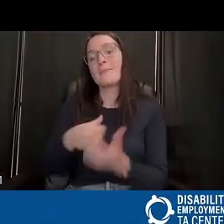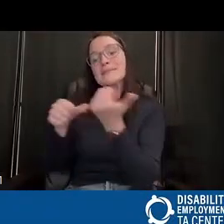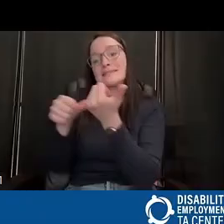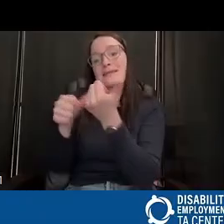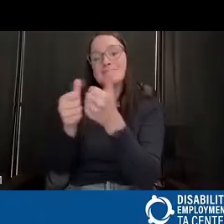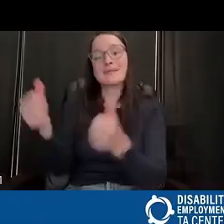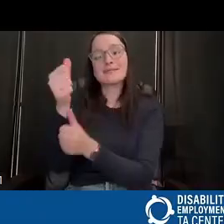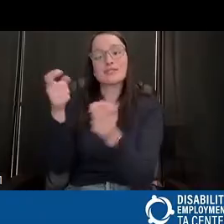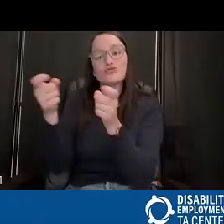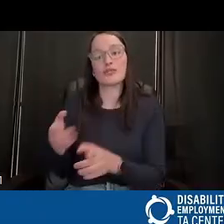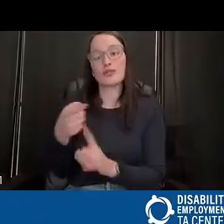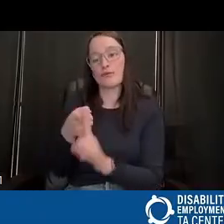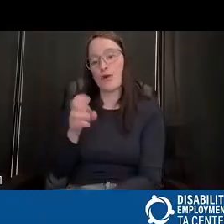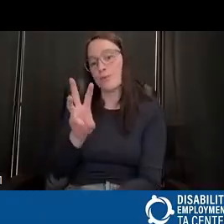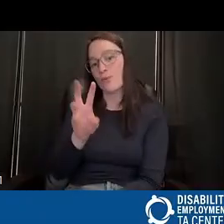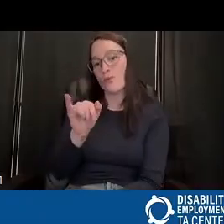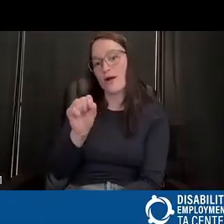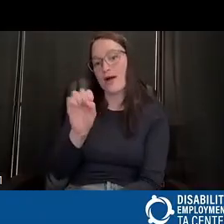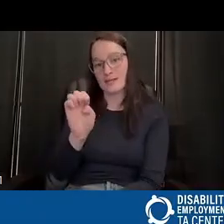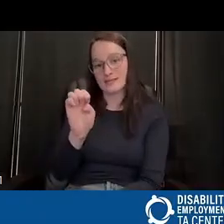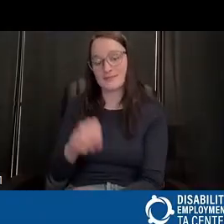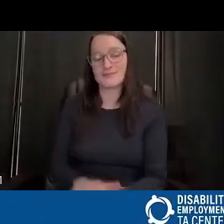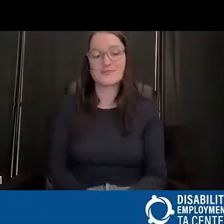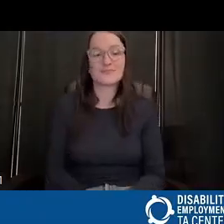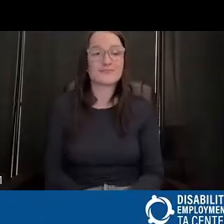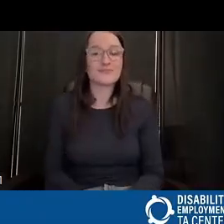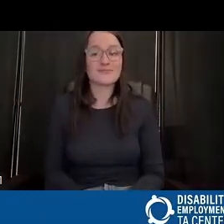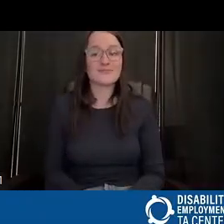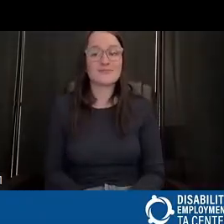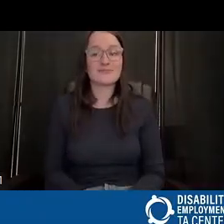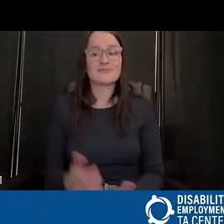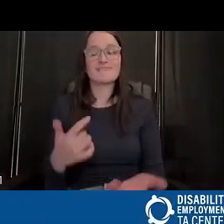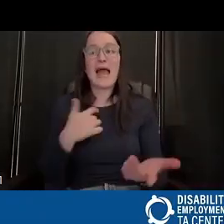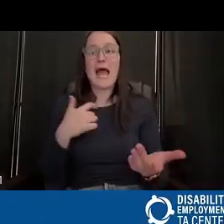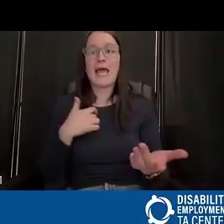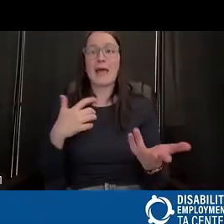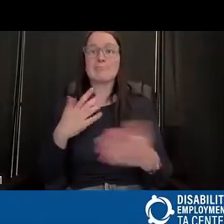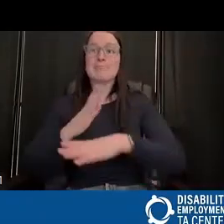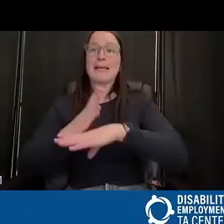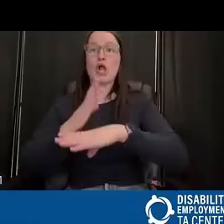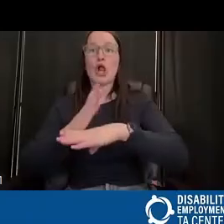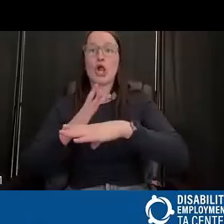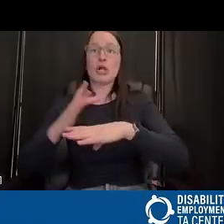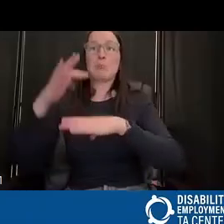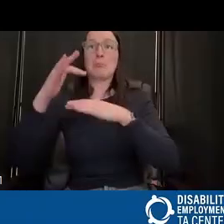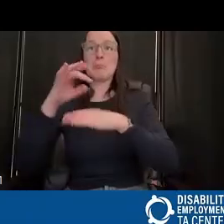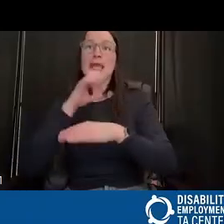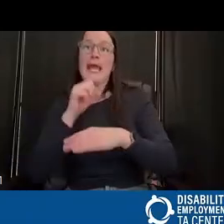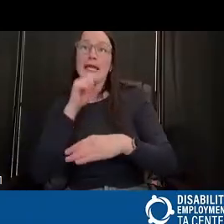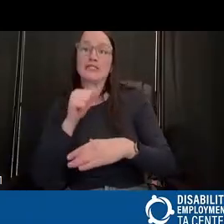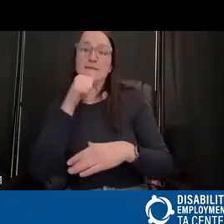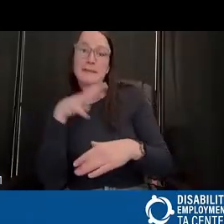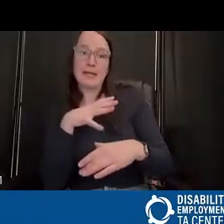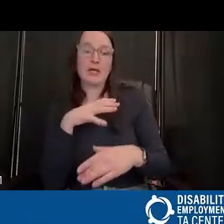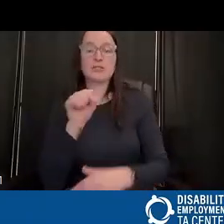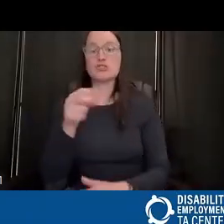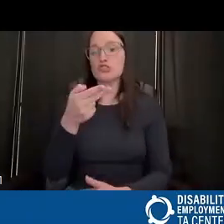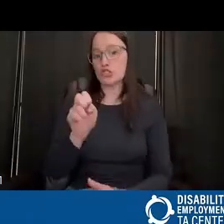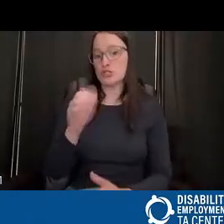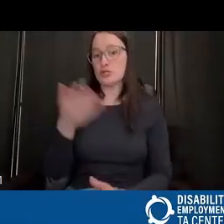Wise and I am a upper middle-aged female. Uh, I go by she / her pronouns and I am currently wearing